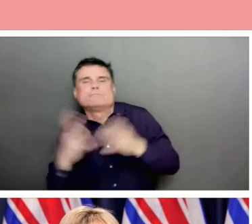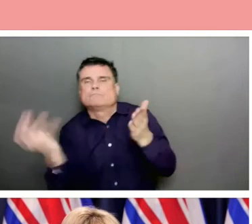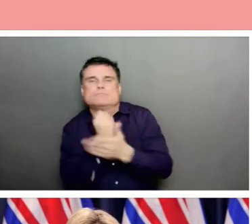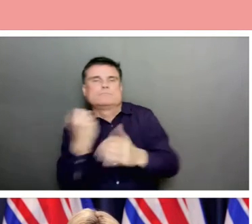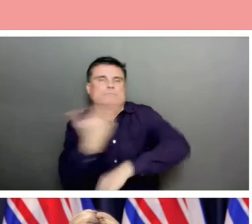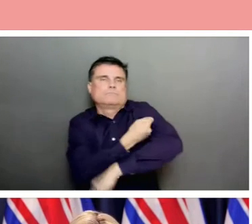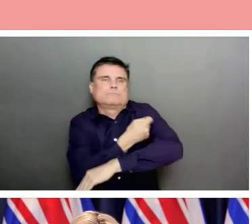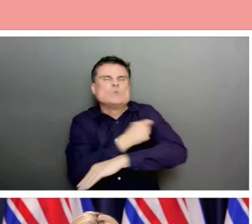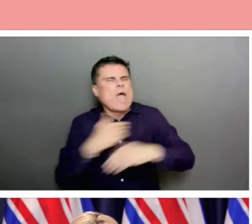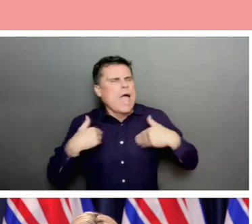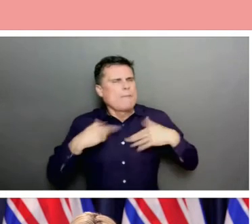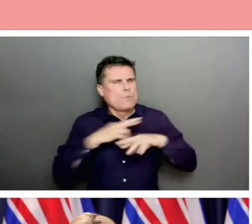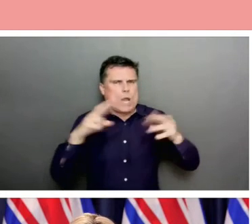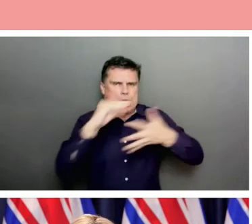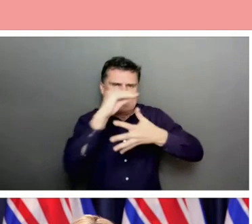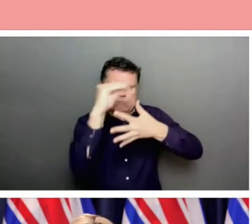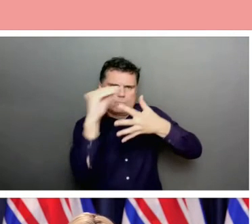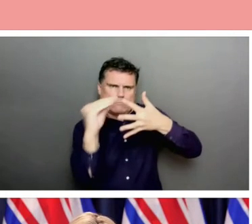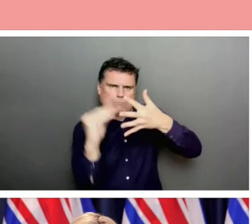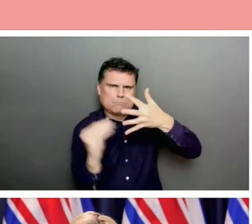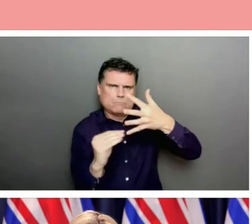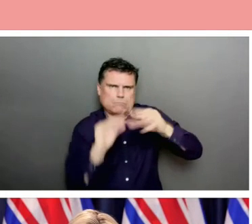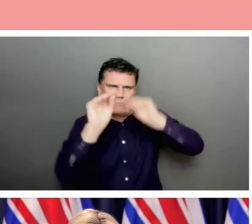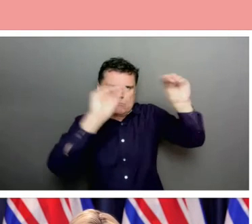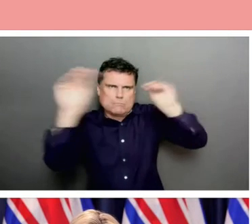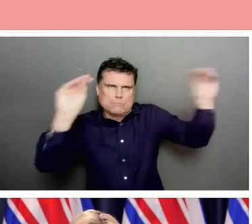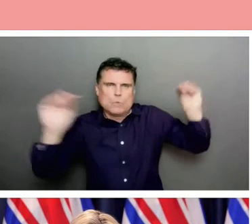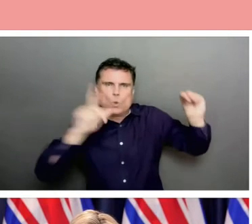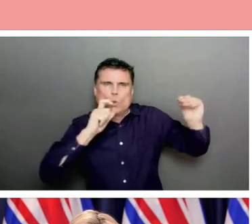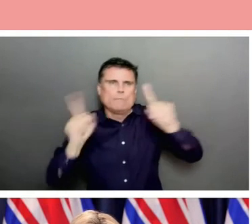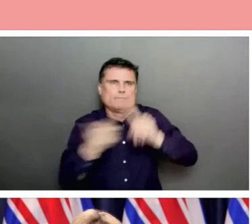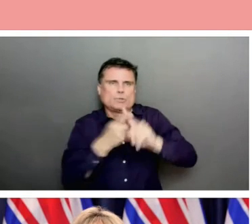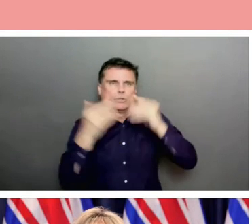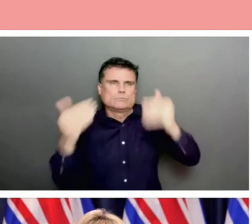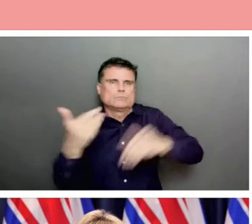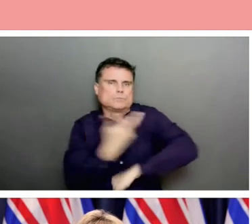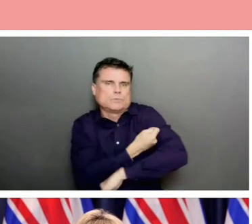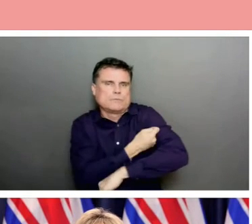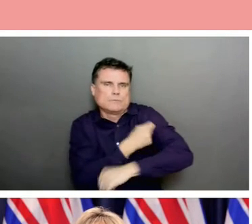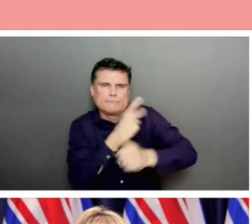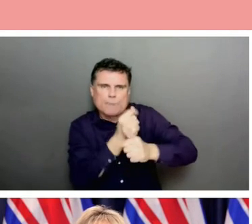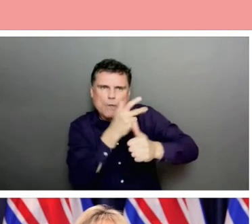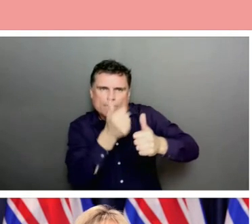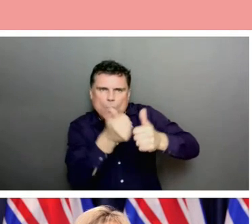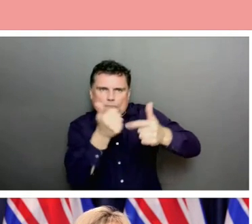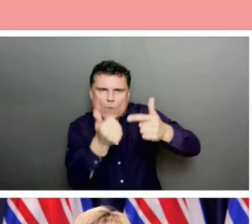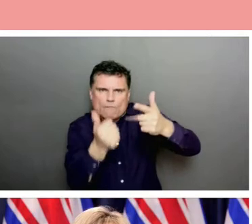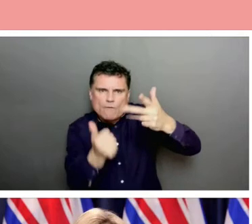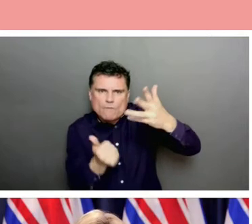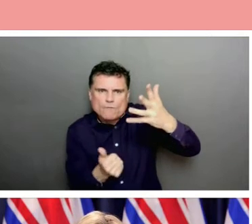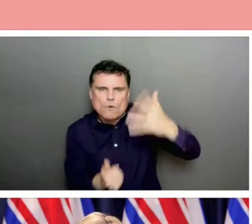we'll be moving out from there to other priority populations, particularly people who are living in our community who